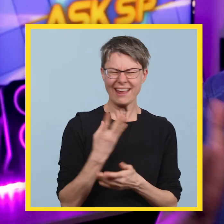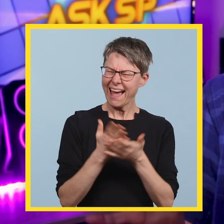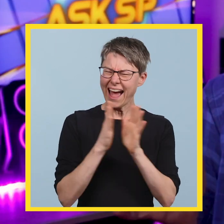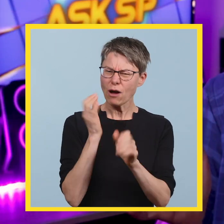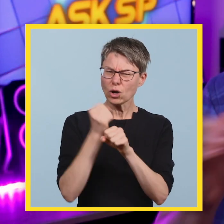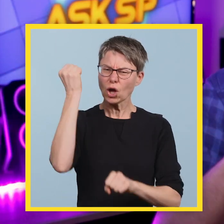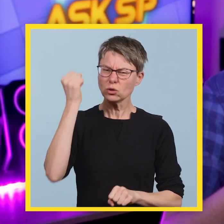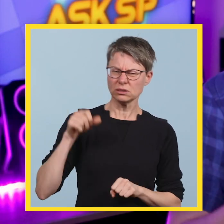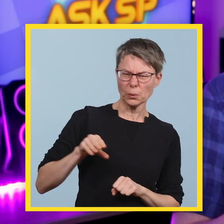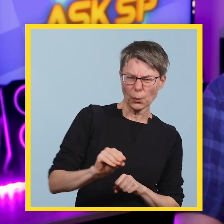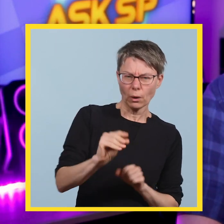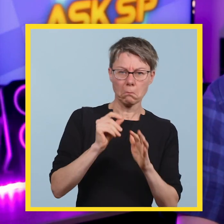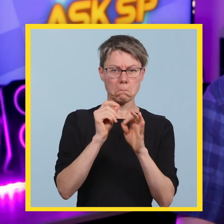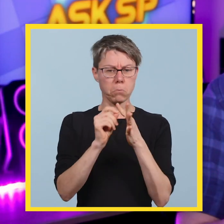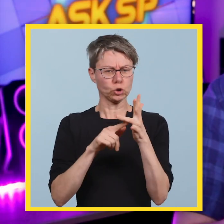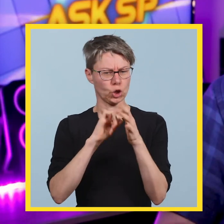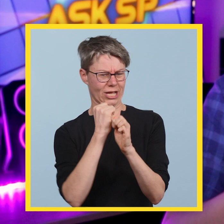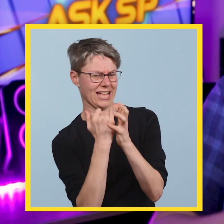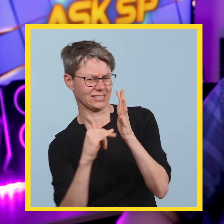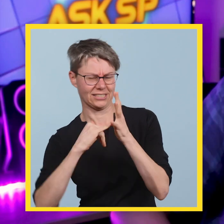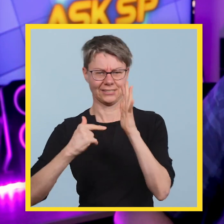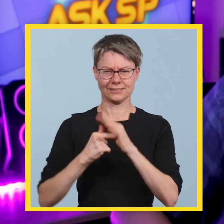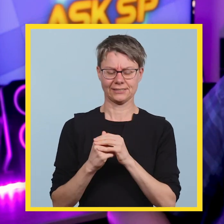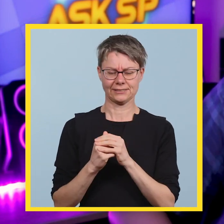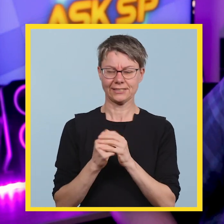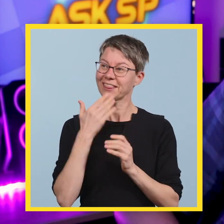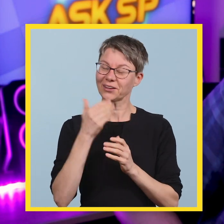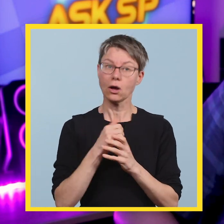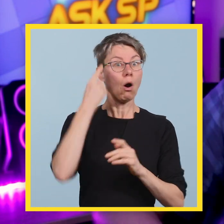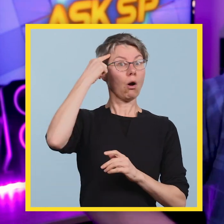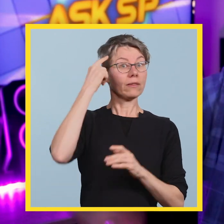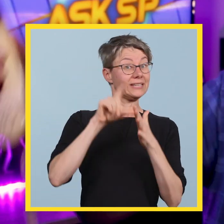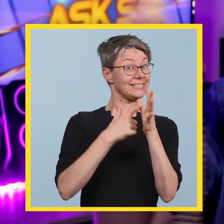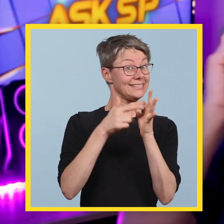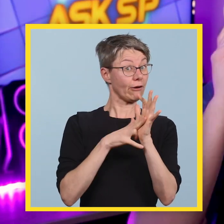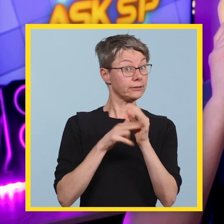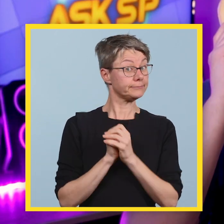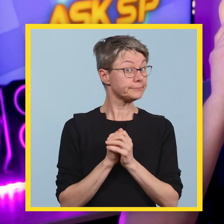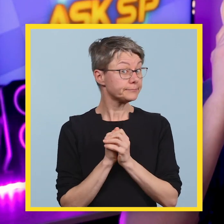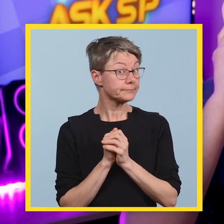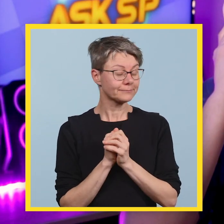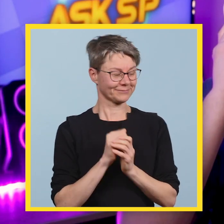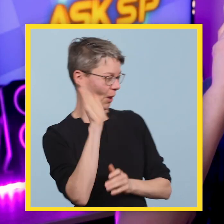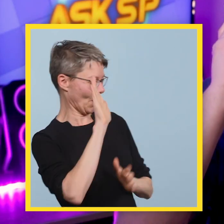Thanks, Zong. I think DARREN might like to answer this one. I'll just get him on the line. (PHONE DIALS) Hello, hello! DARREN speaking.